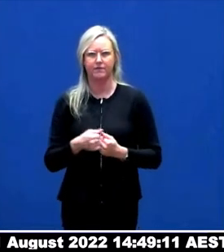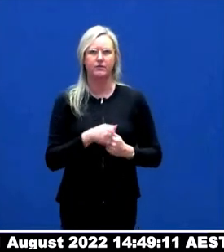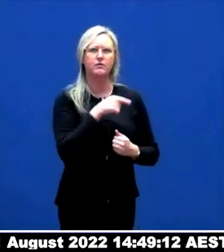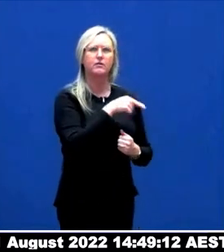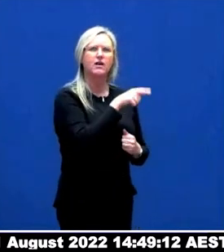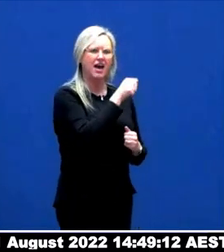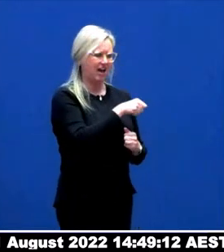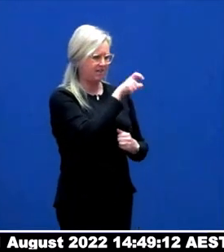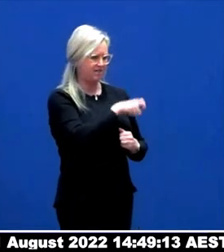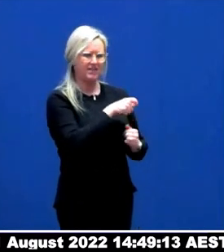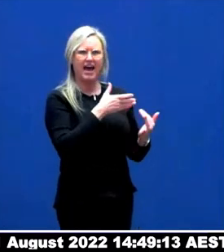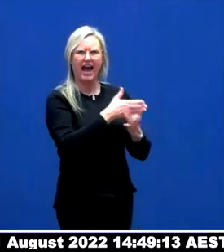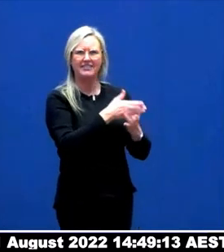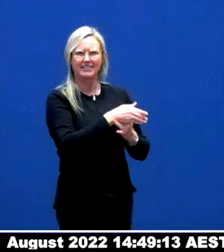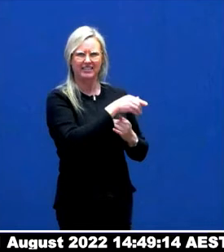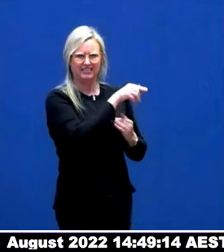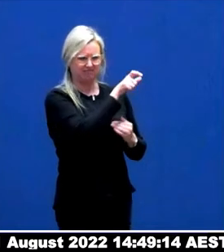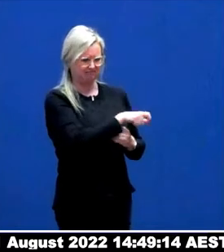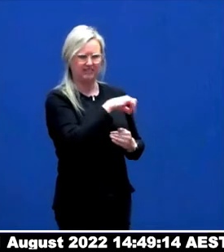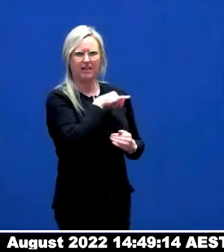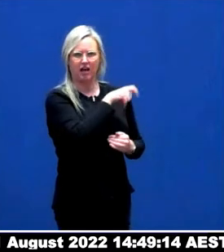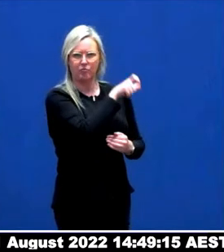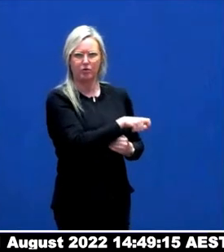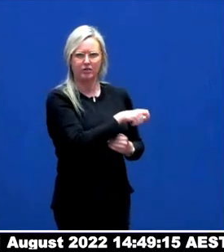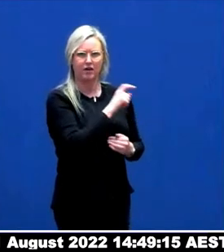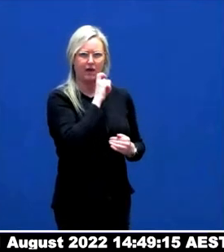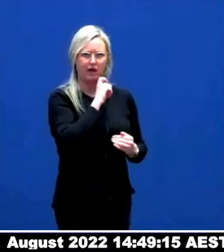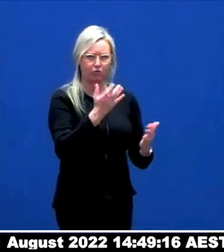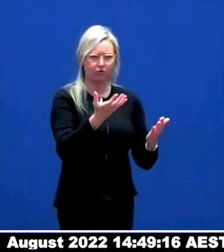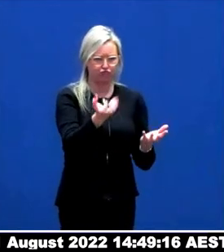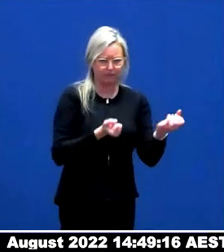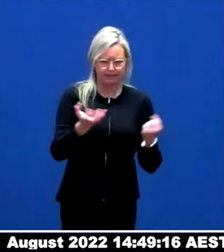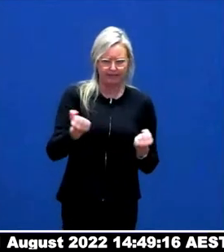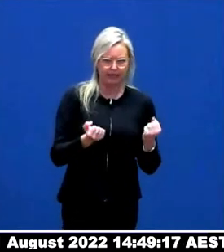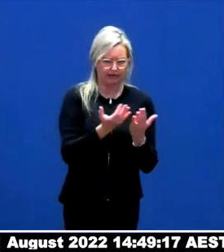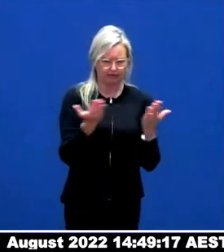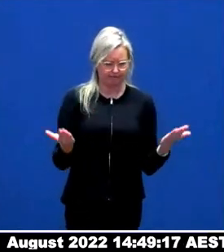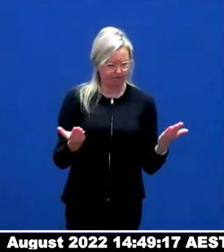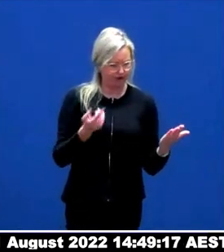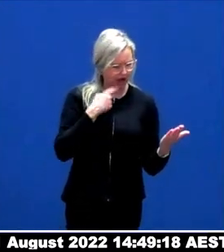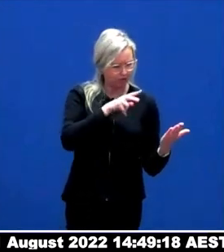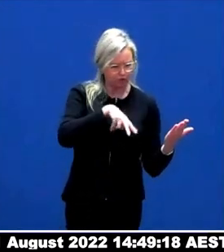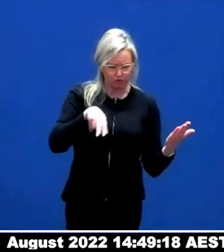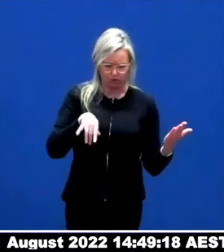They would look at whether they have enough information in front of them to make a decision on access.